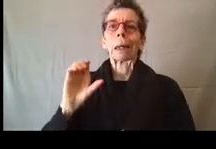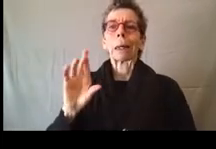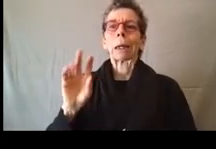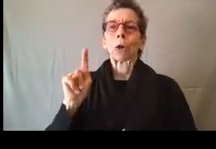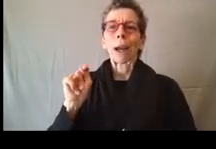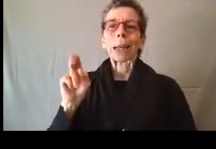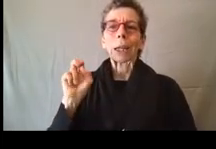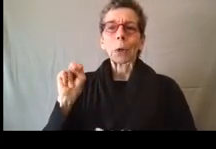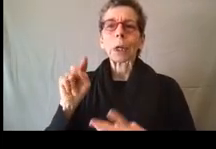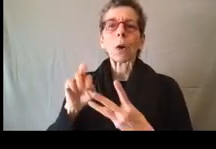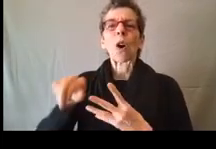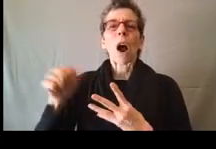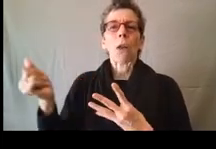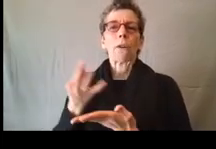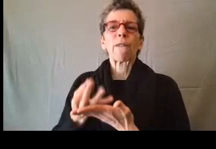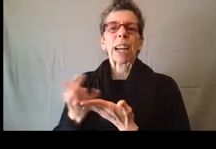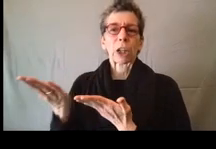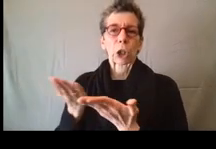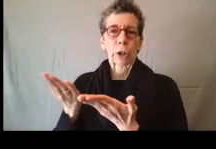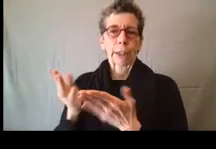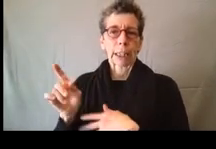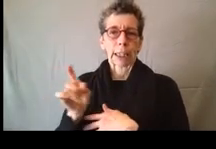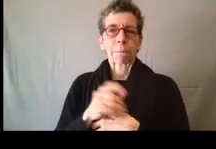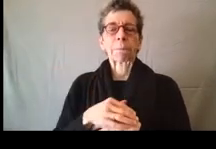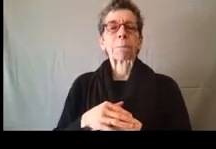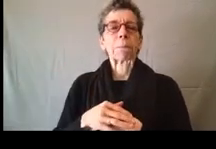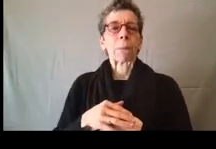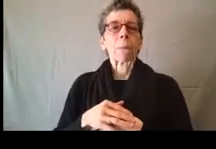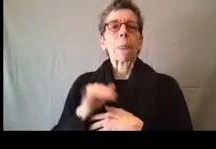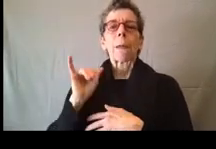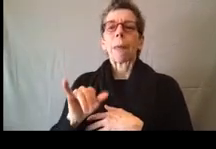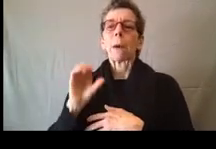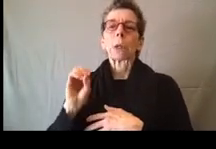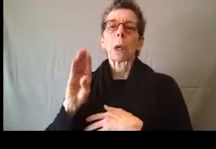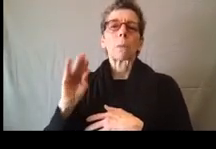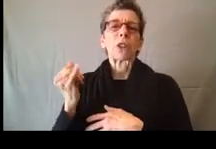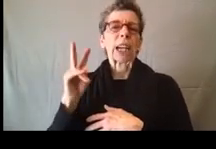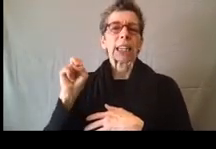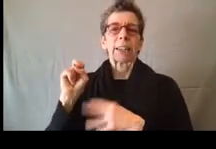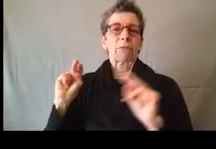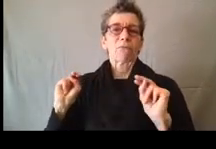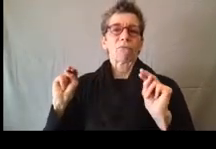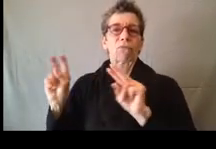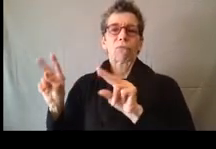financial service providers? This first study is an objective study, trying to understand